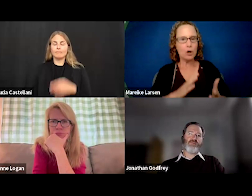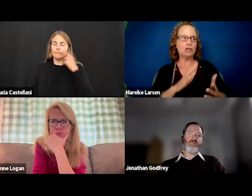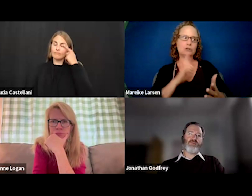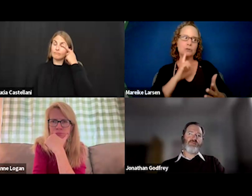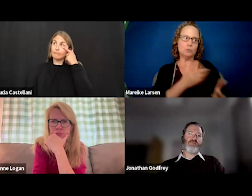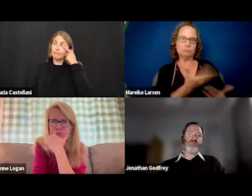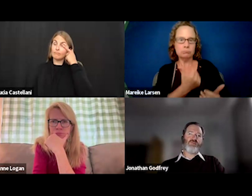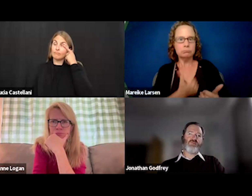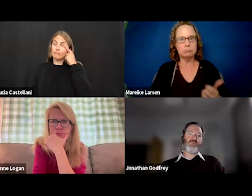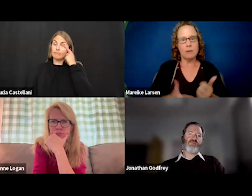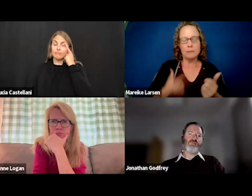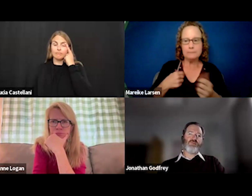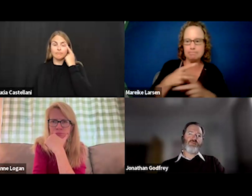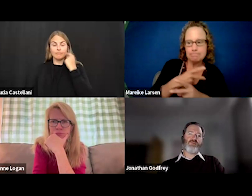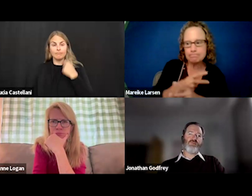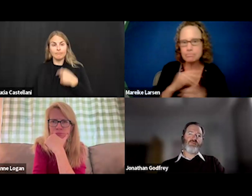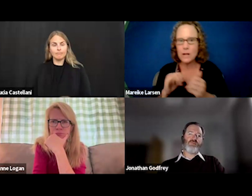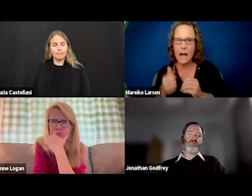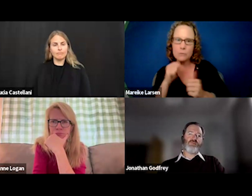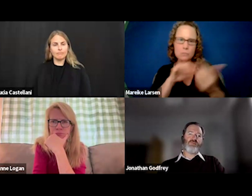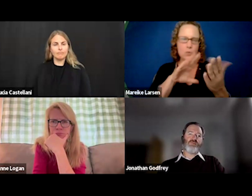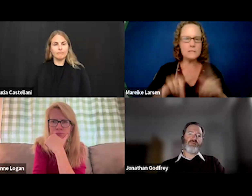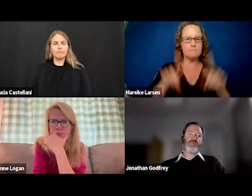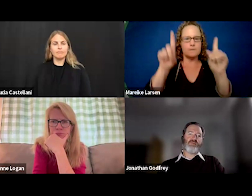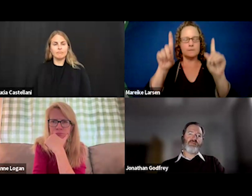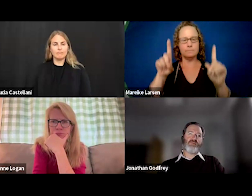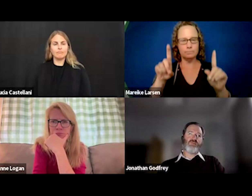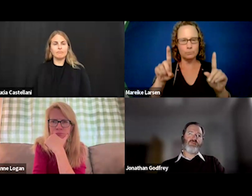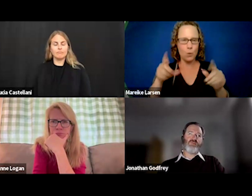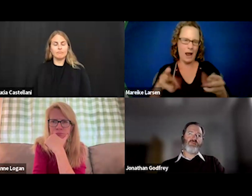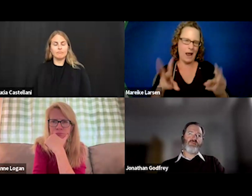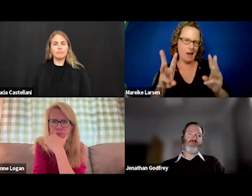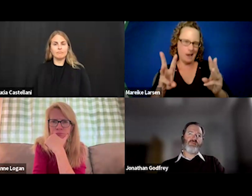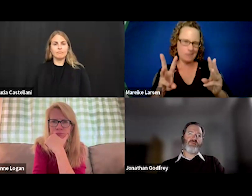how to do things differently.